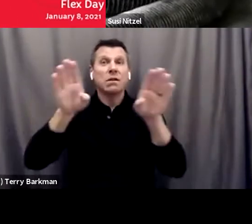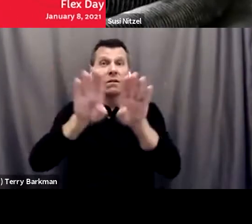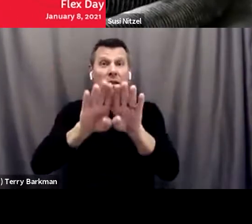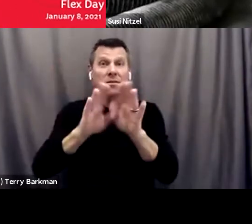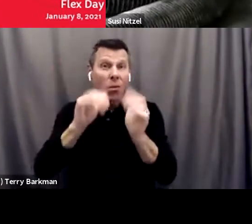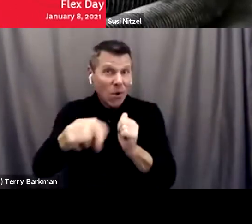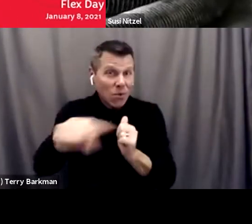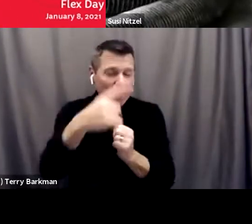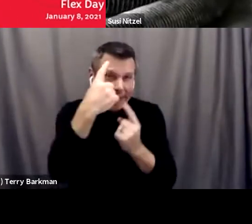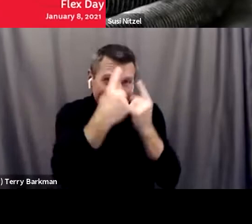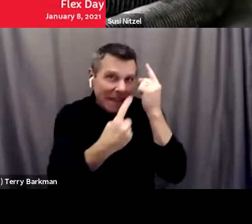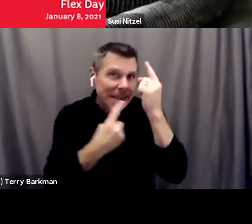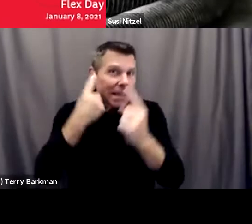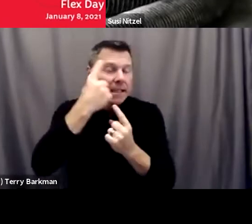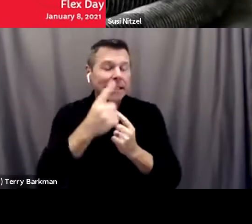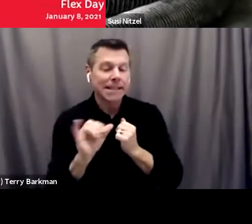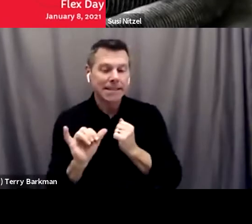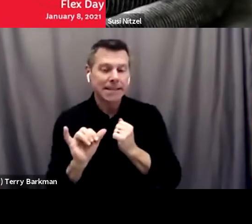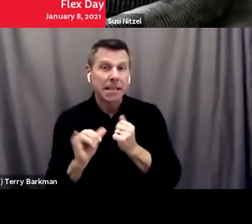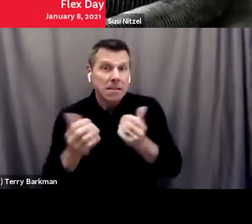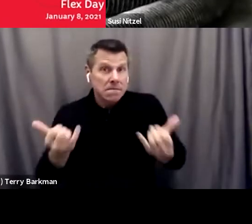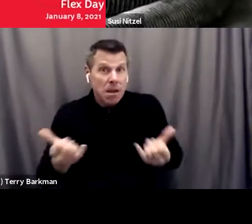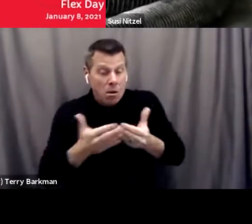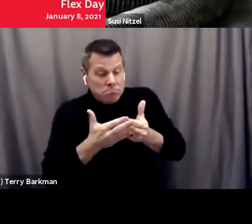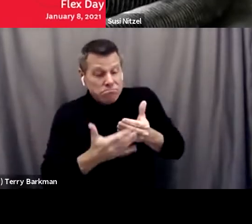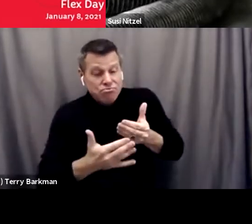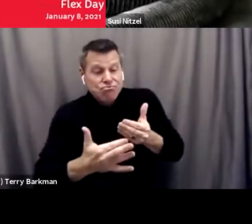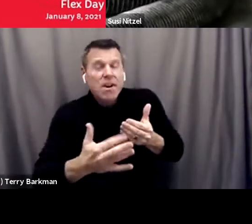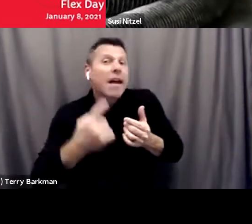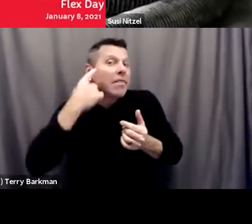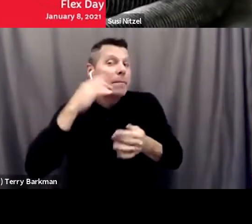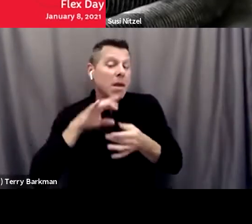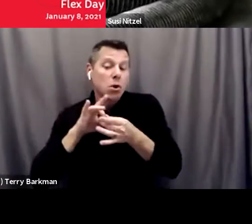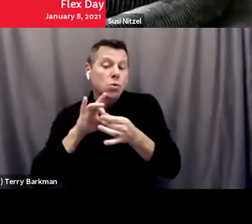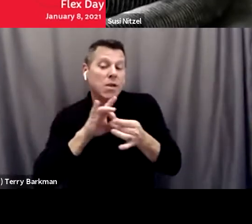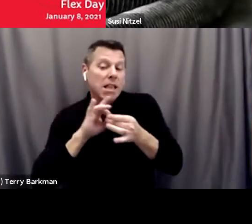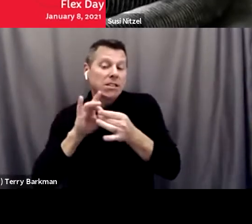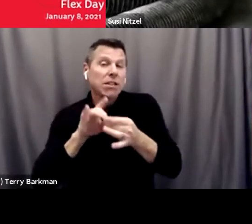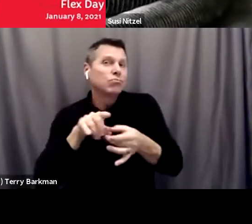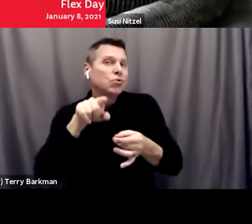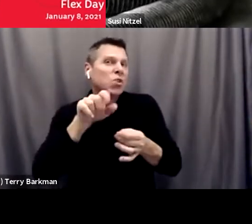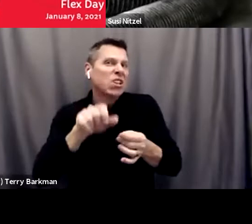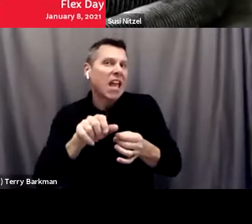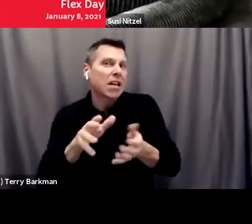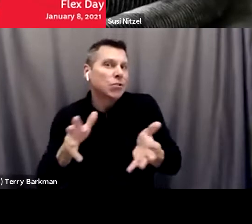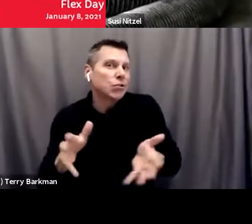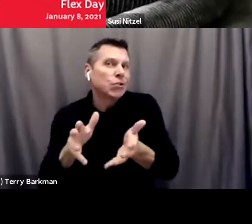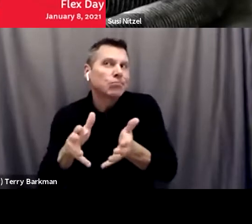consider moving forward, what are some of the relationships that you can foster with your colleagues in order to help us break down